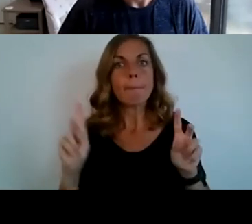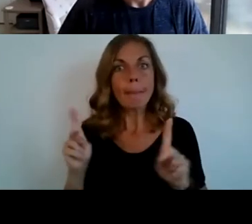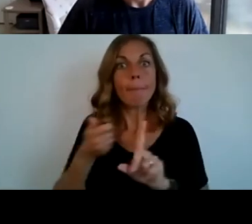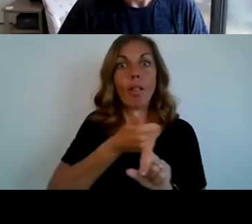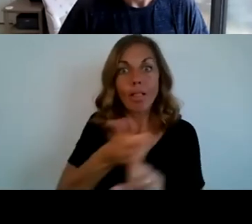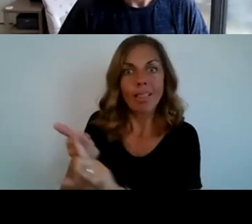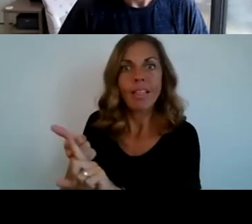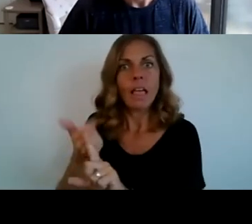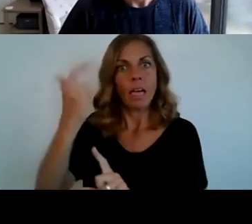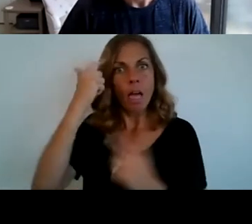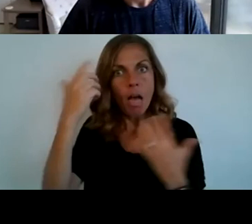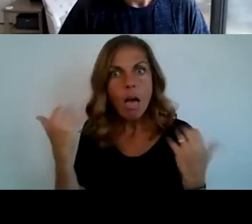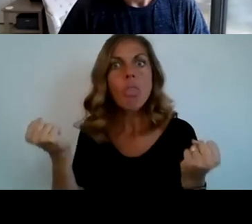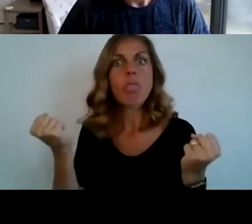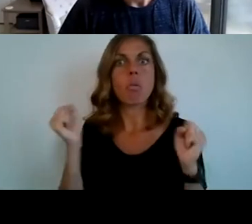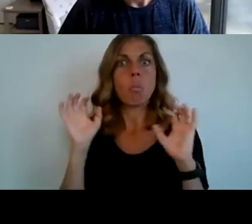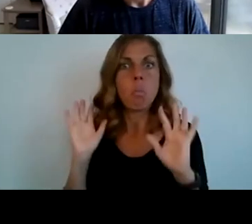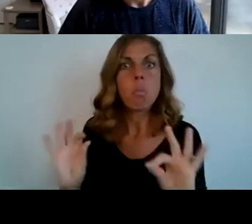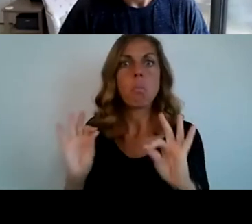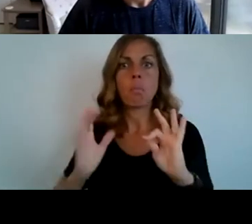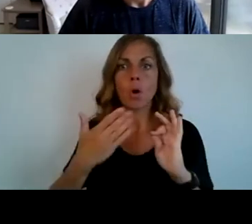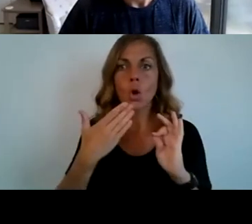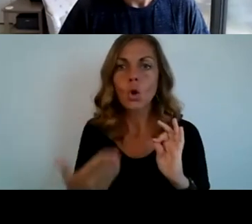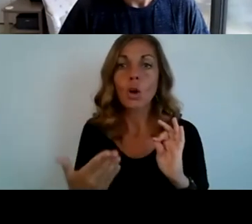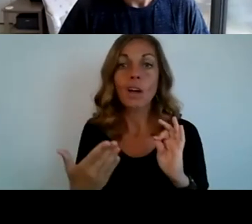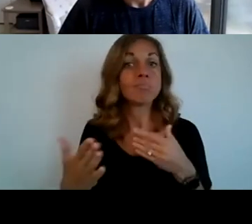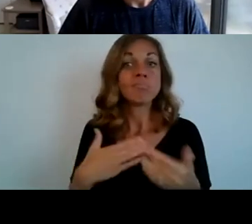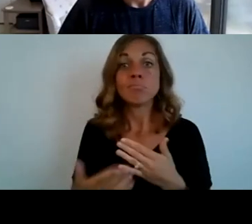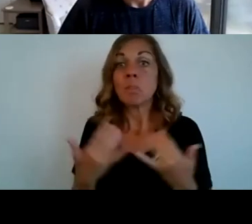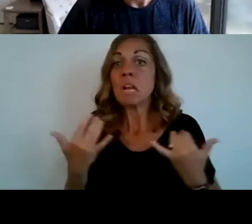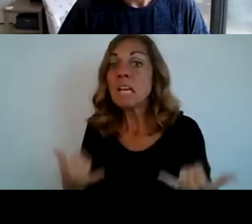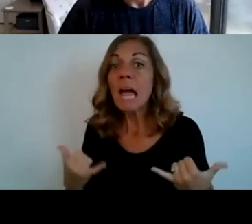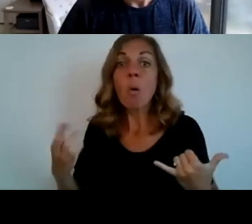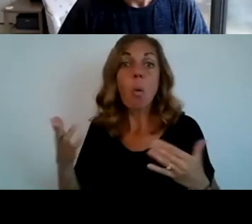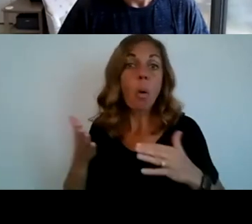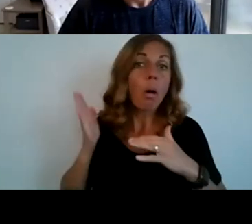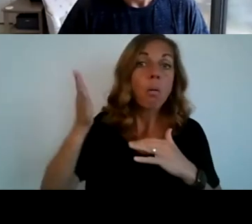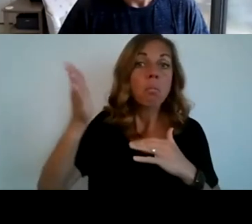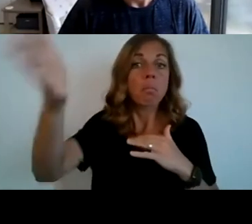to be able to contribute. And whether that's now or post COVID, those things in my mind